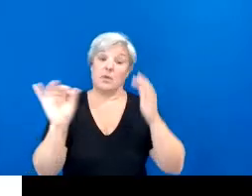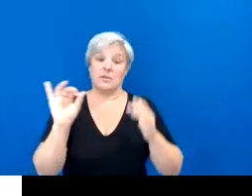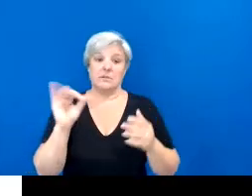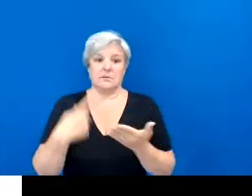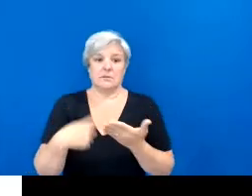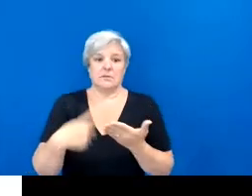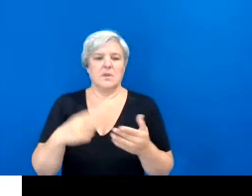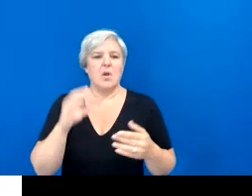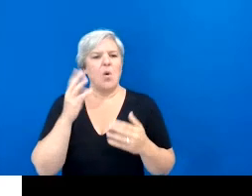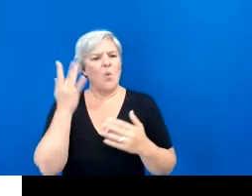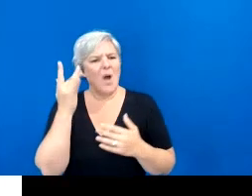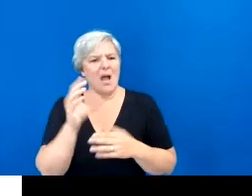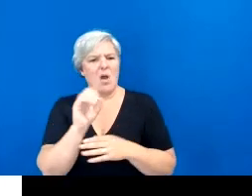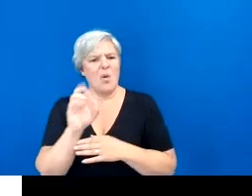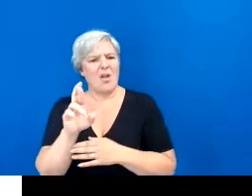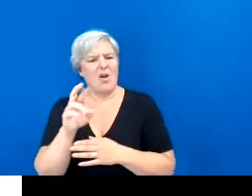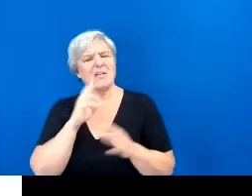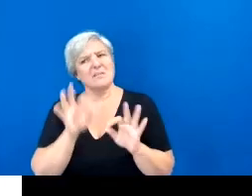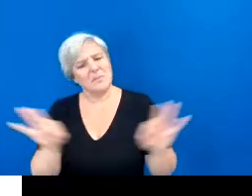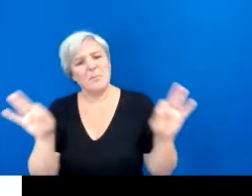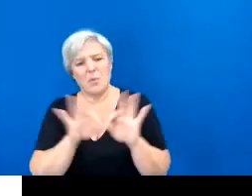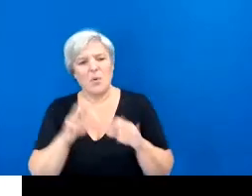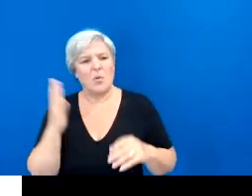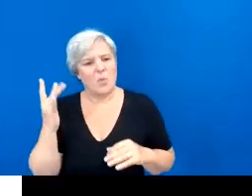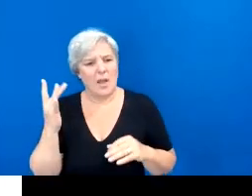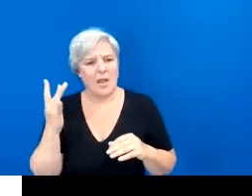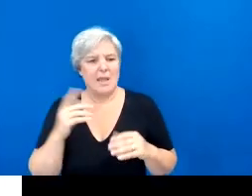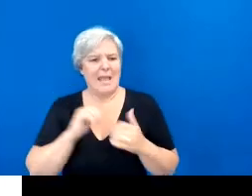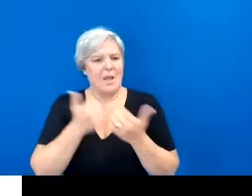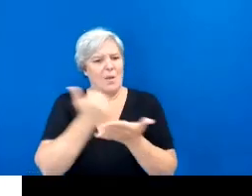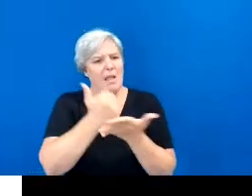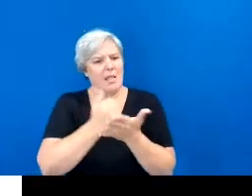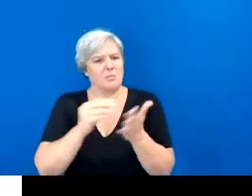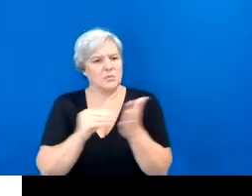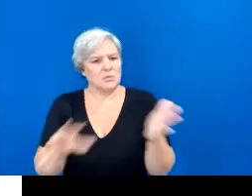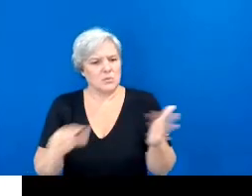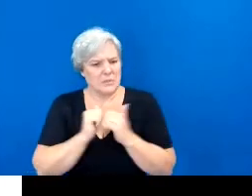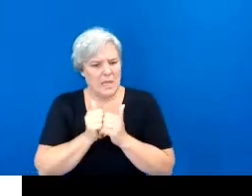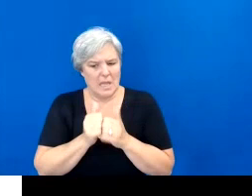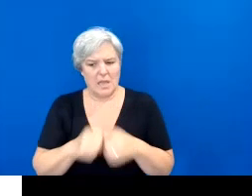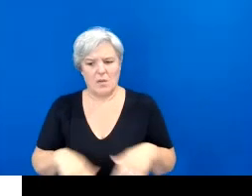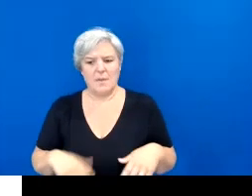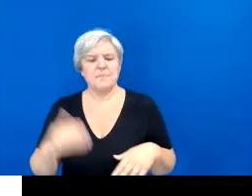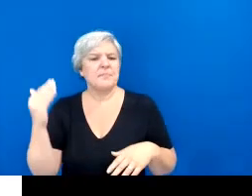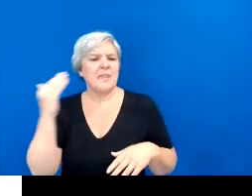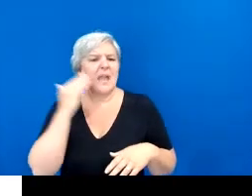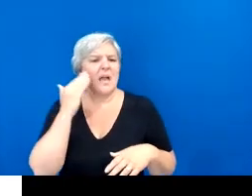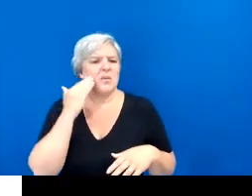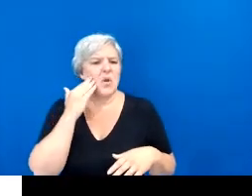using OER is important, why and how it helps our students. And I know that I'm preaching to the choir here.